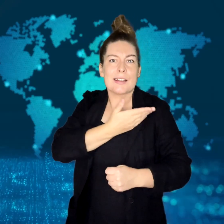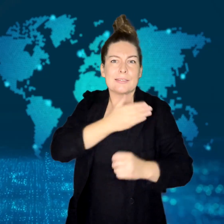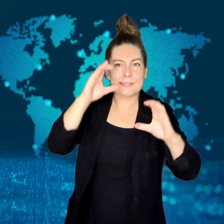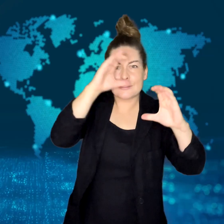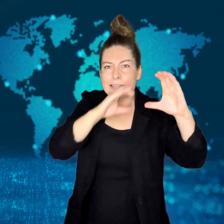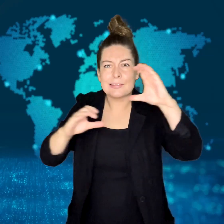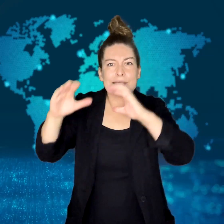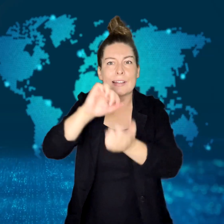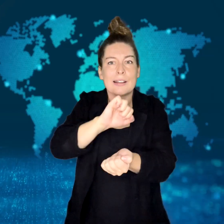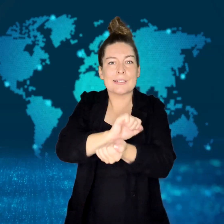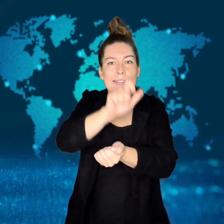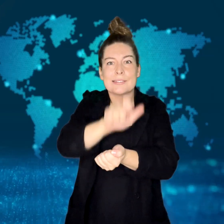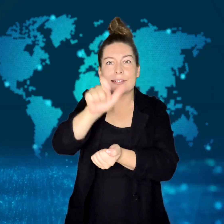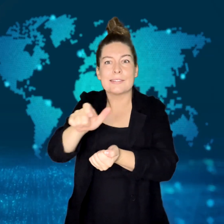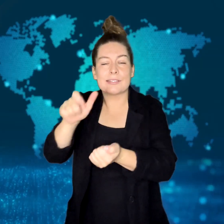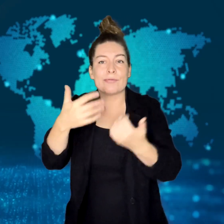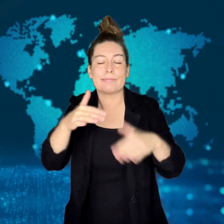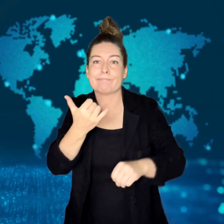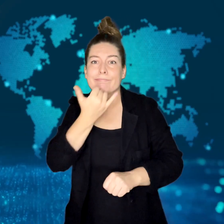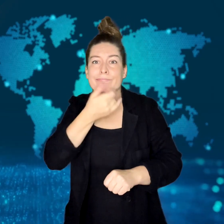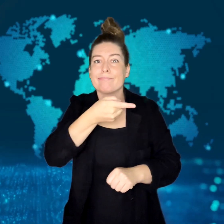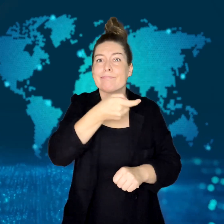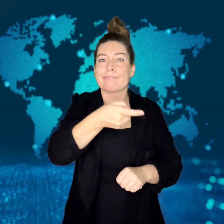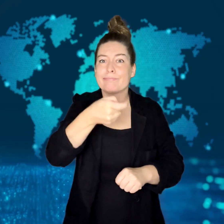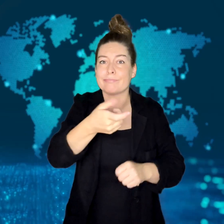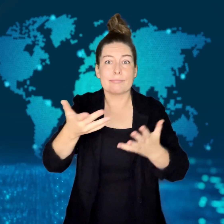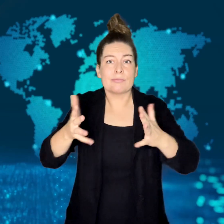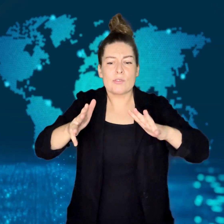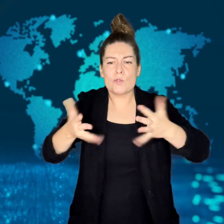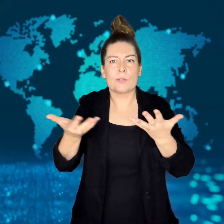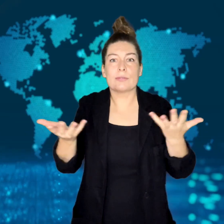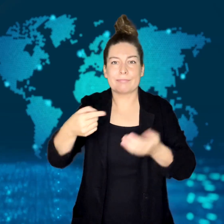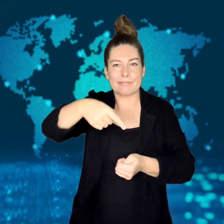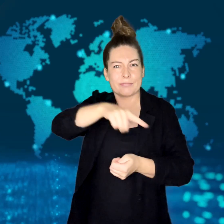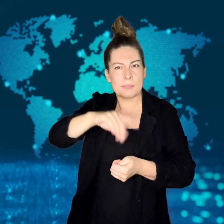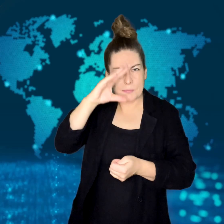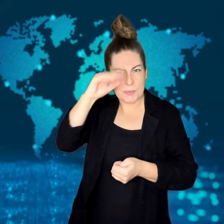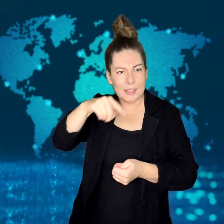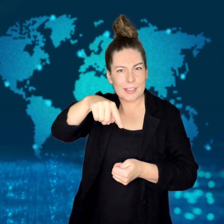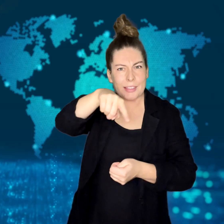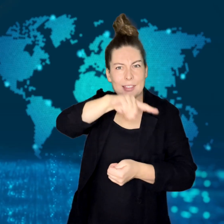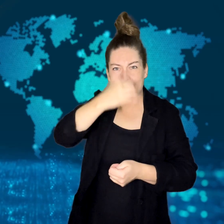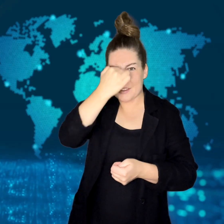Israeli hostages in Gaza. As the men moved toward Israeli soldiers,